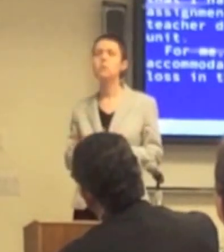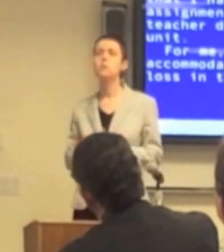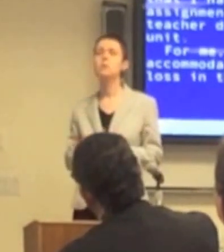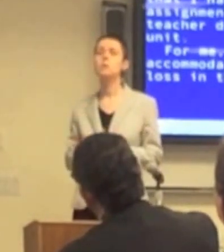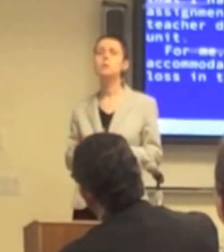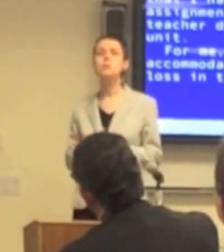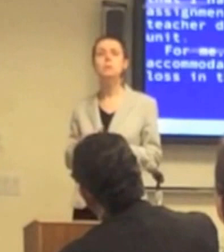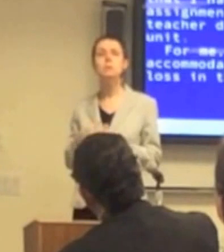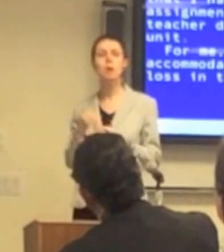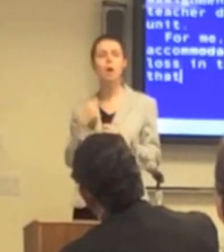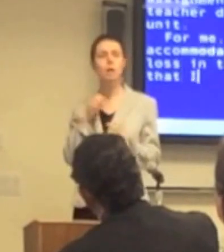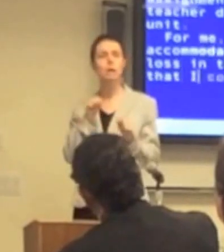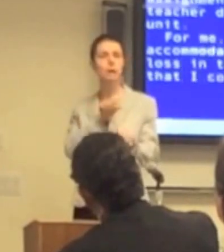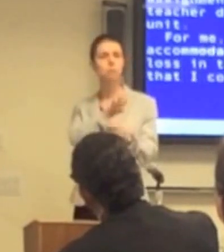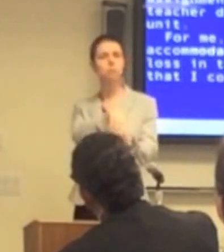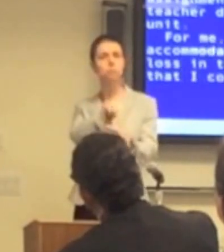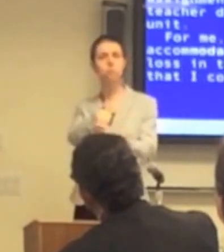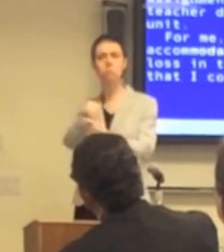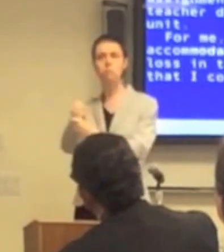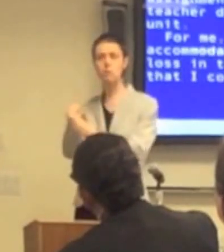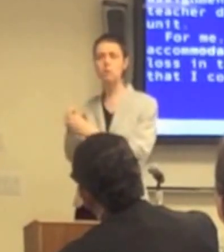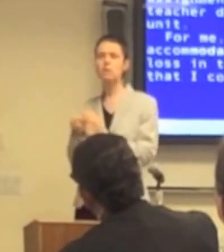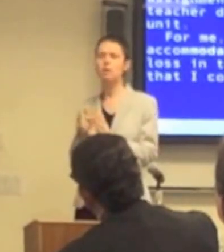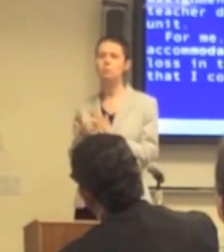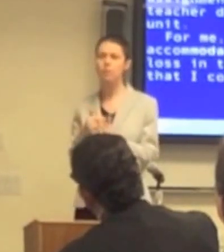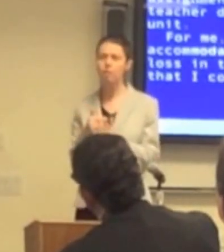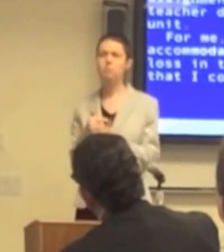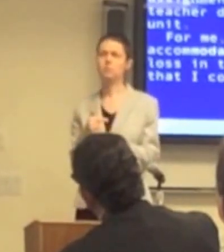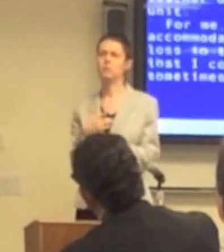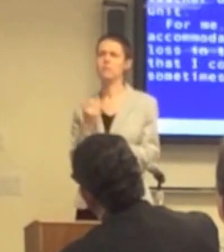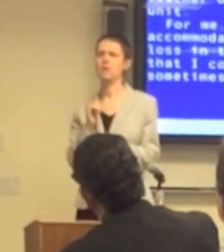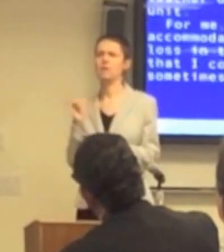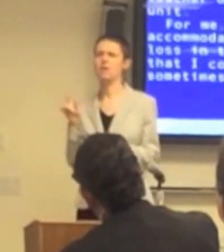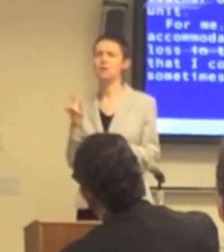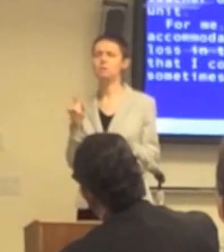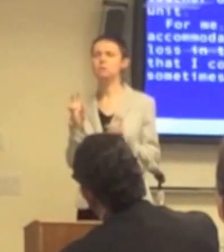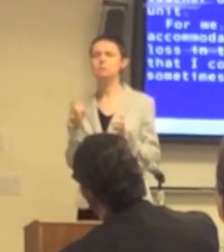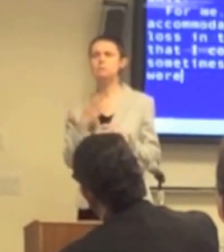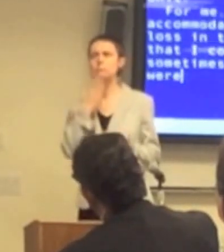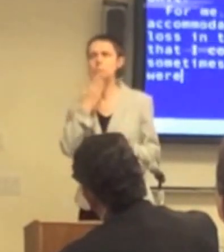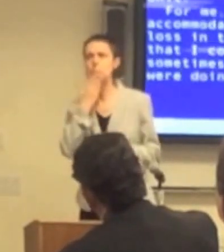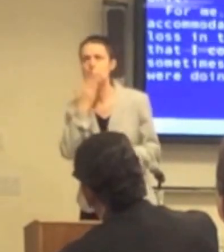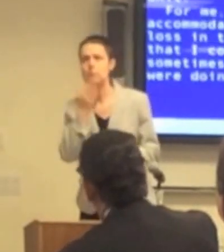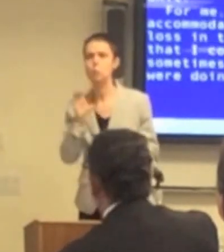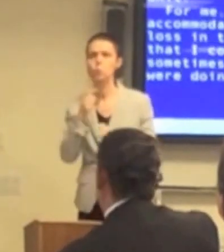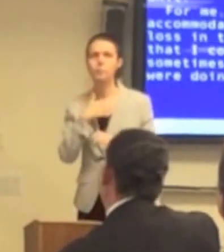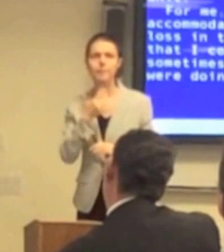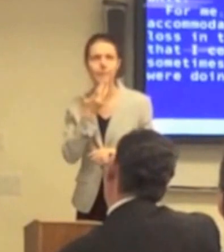so that I could participate, sometimes I felt like they were doing me a favor.